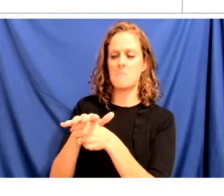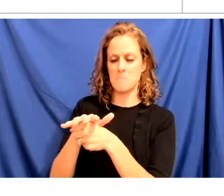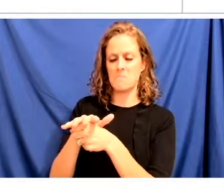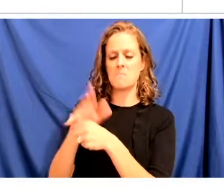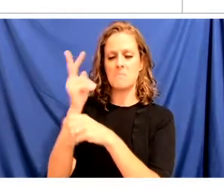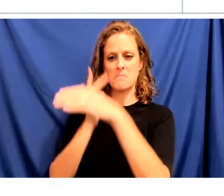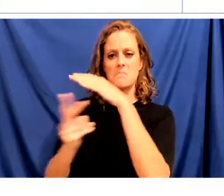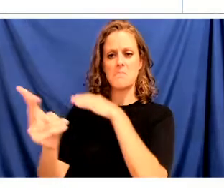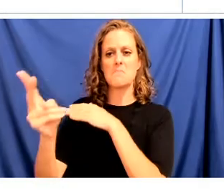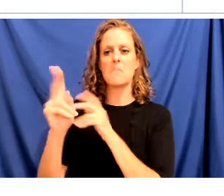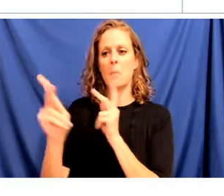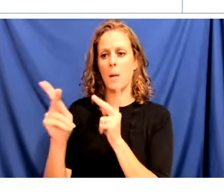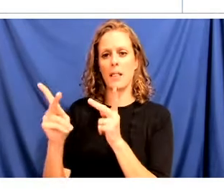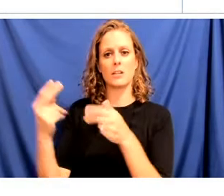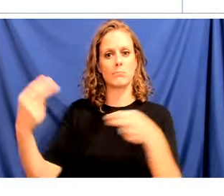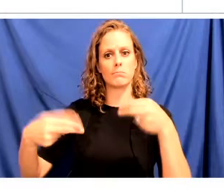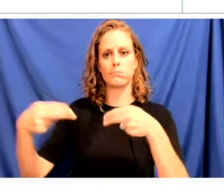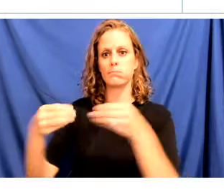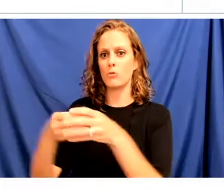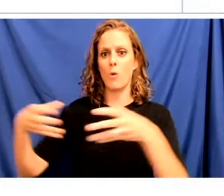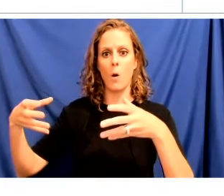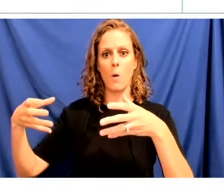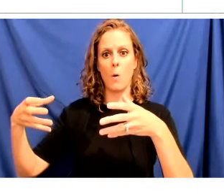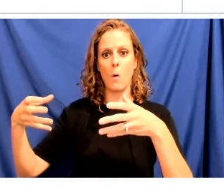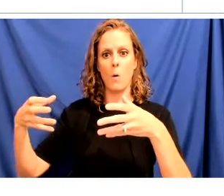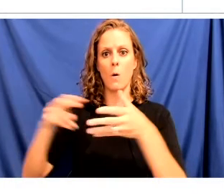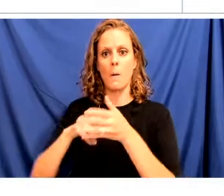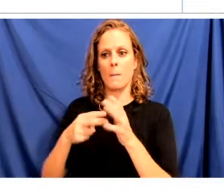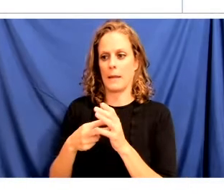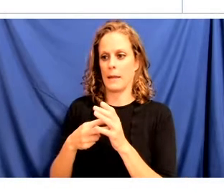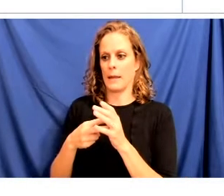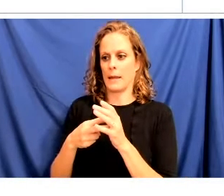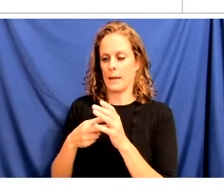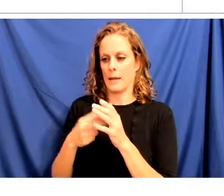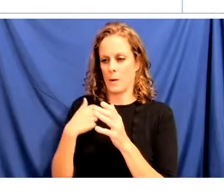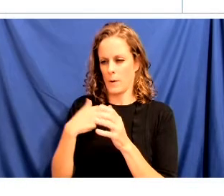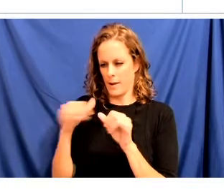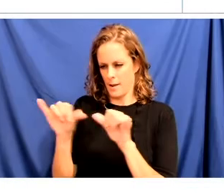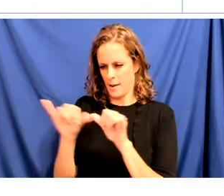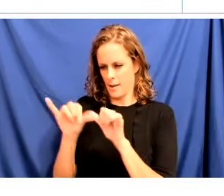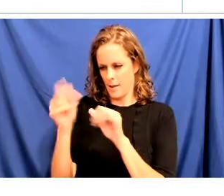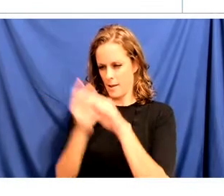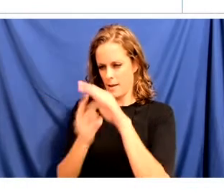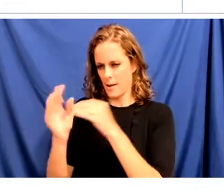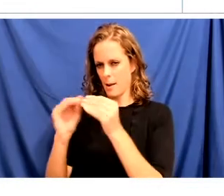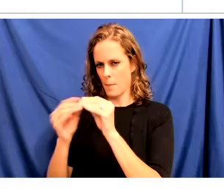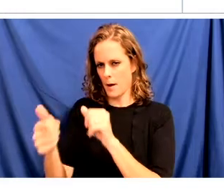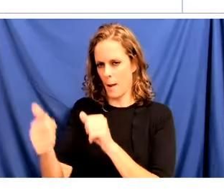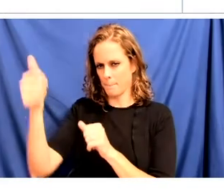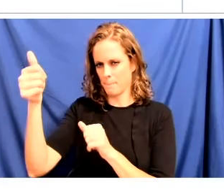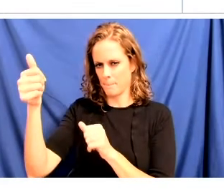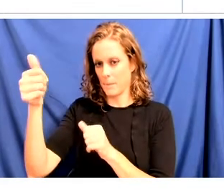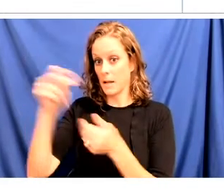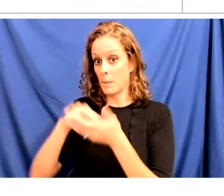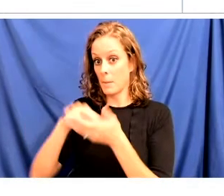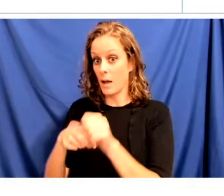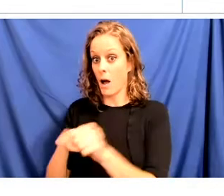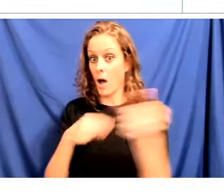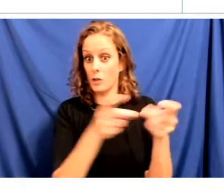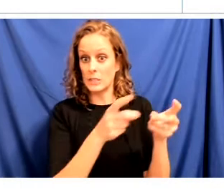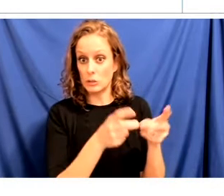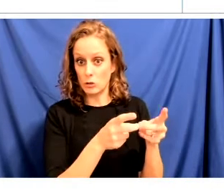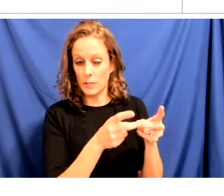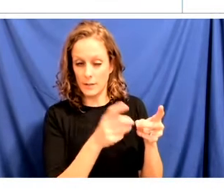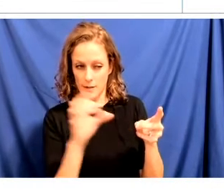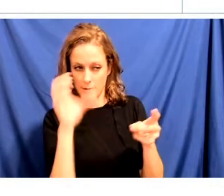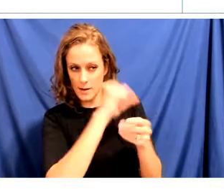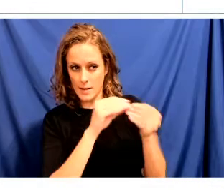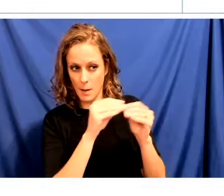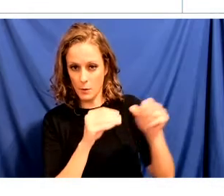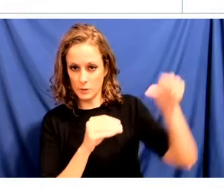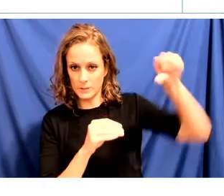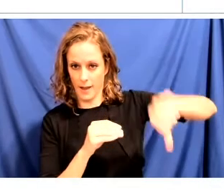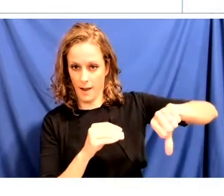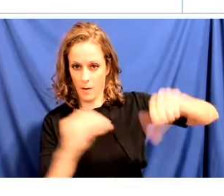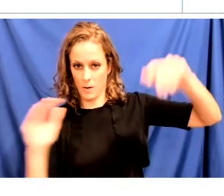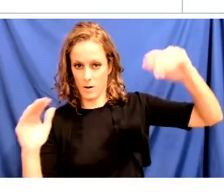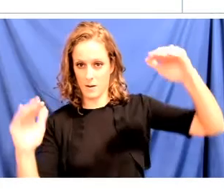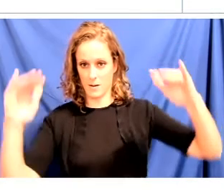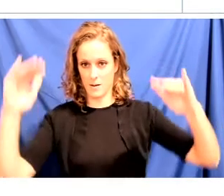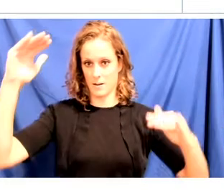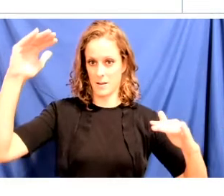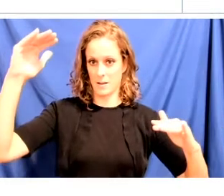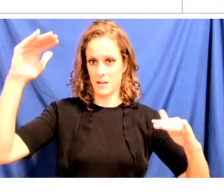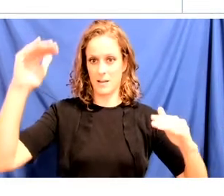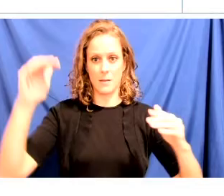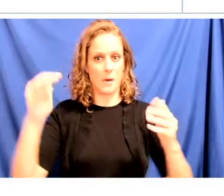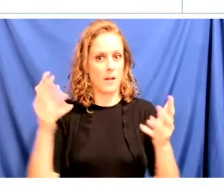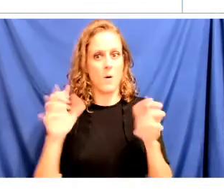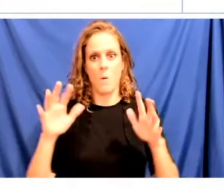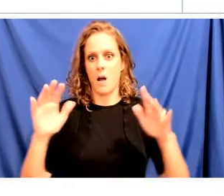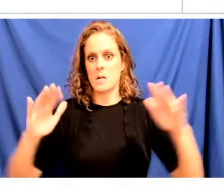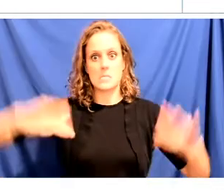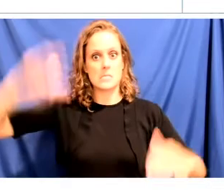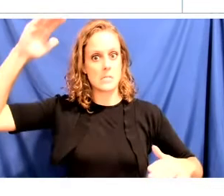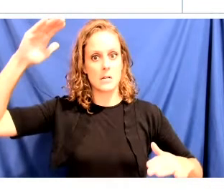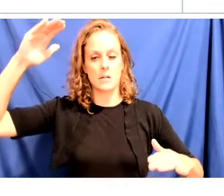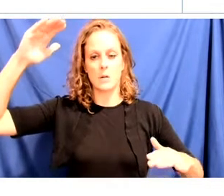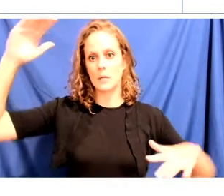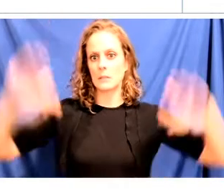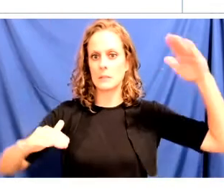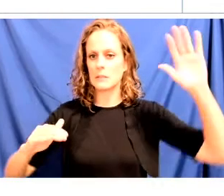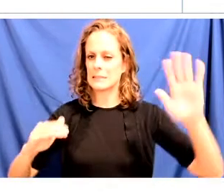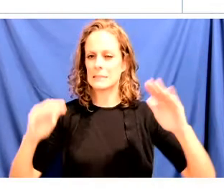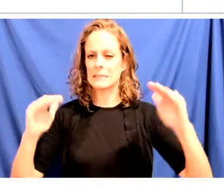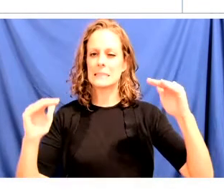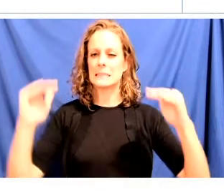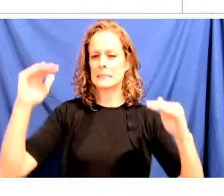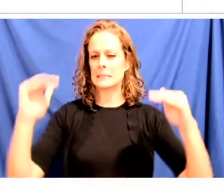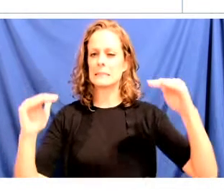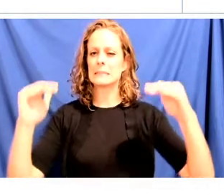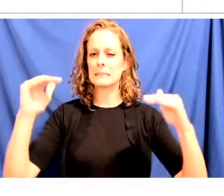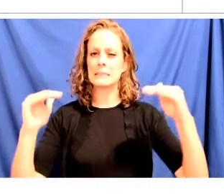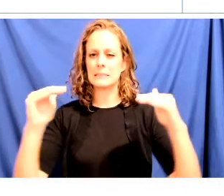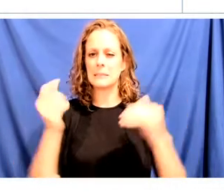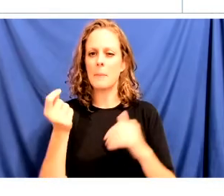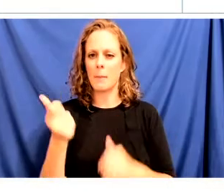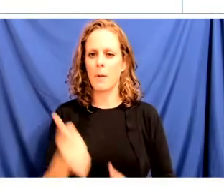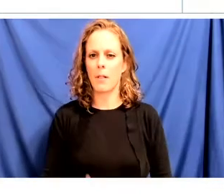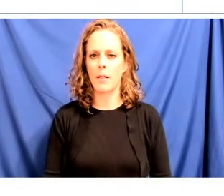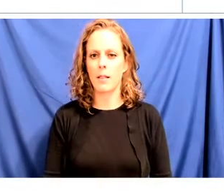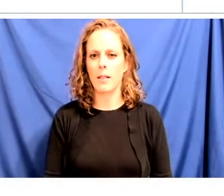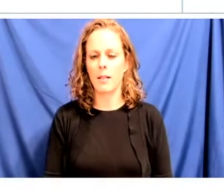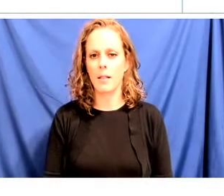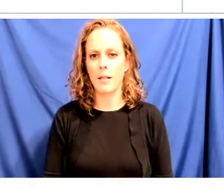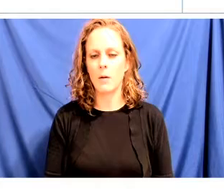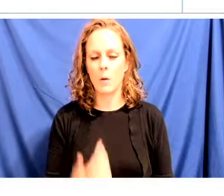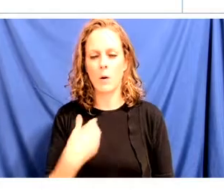But that requires then that we overpopulate another district, so we recommend that we not go too far on that because we are constrained in the amount of differences, we can have in the number of people between each district so we'll watch that as we go along.